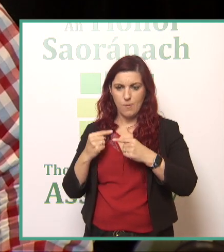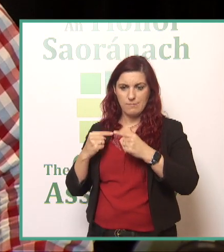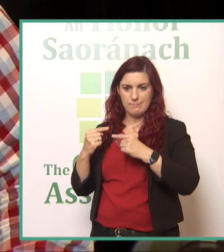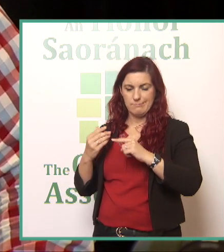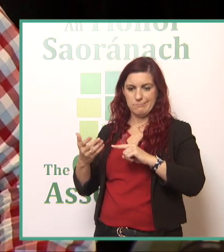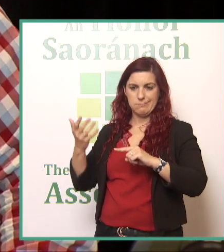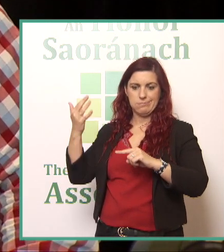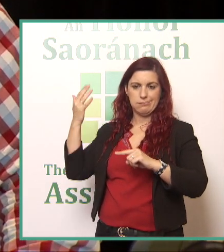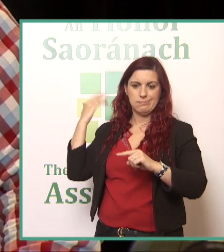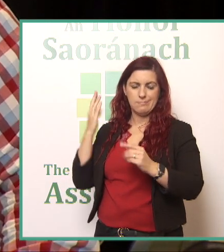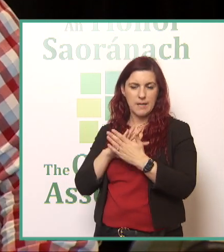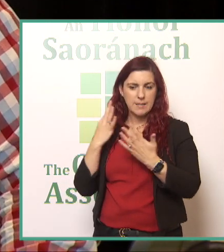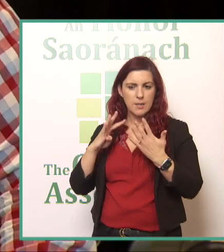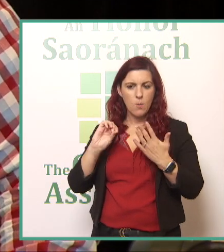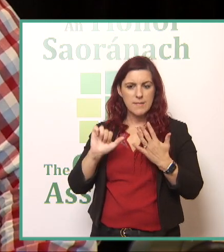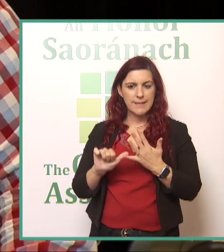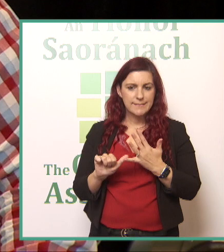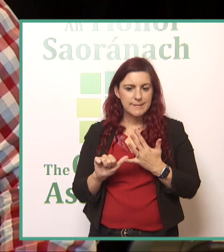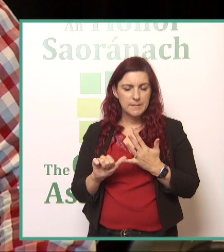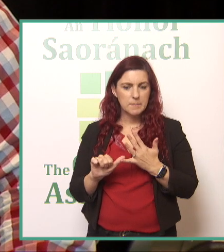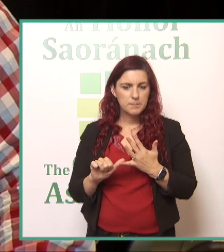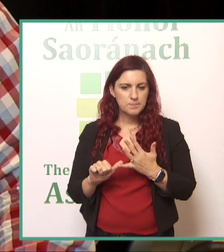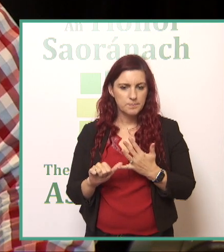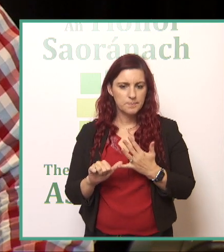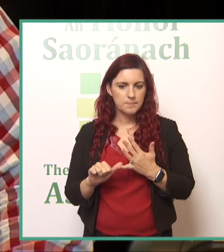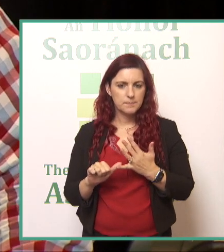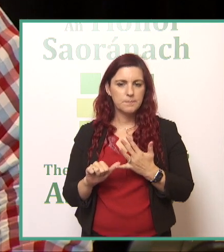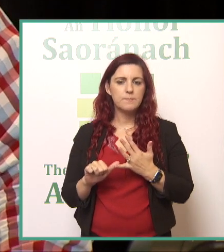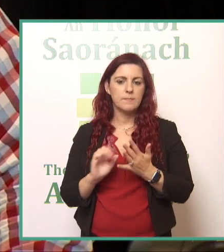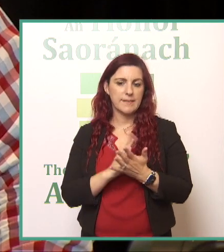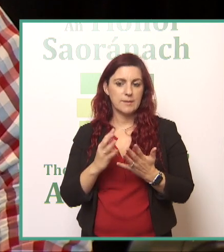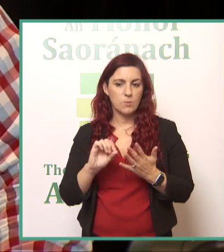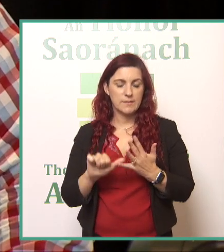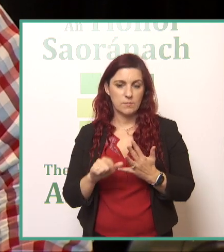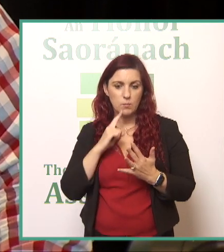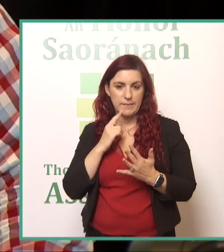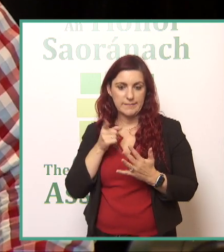1906 when when the landlord distributed their local landlord